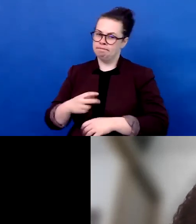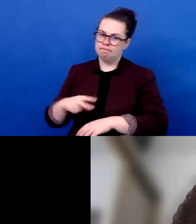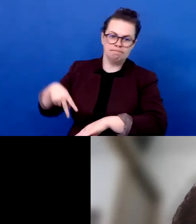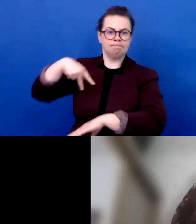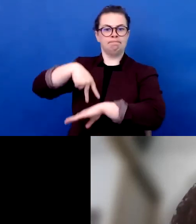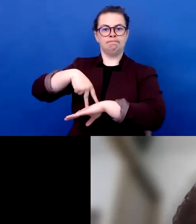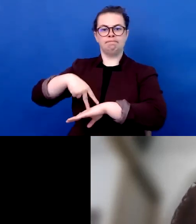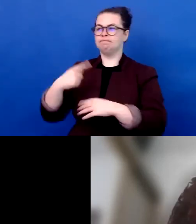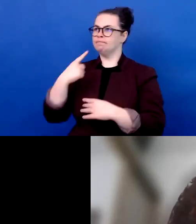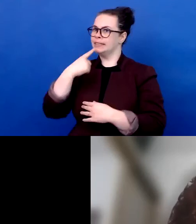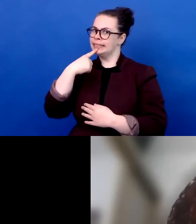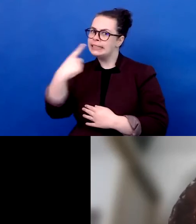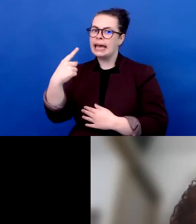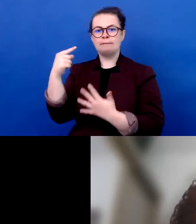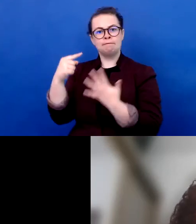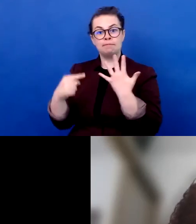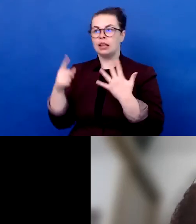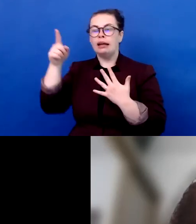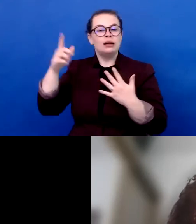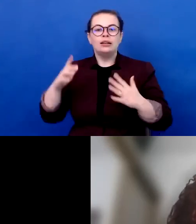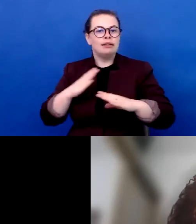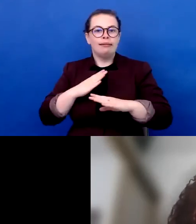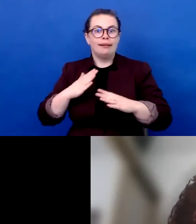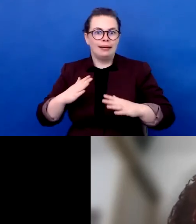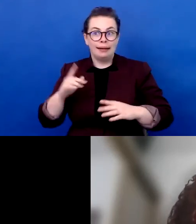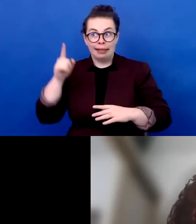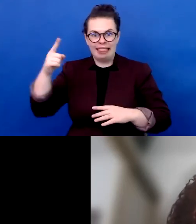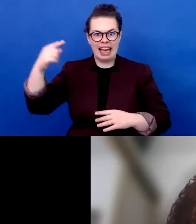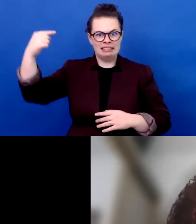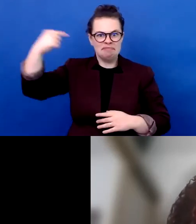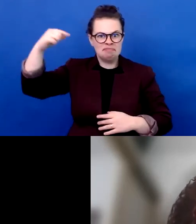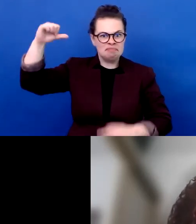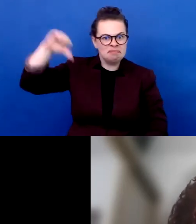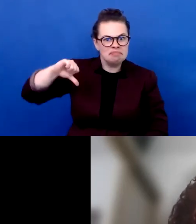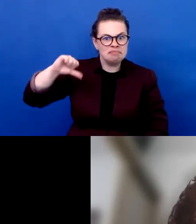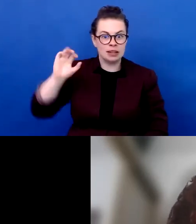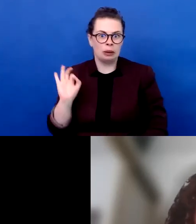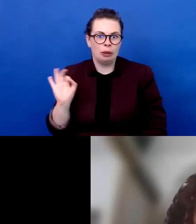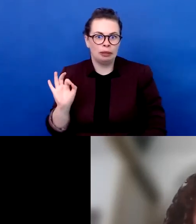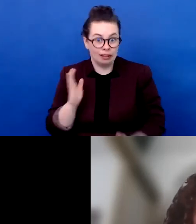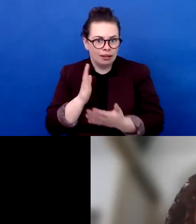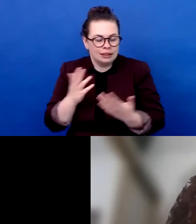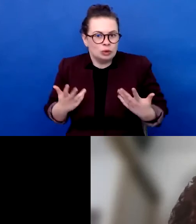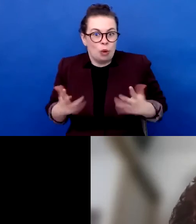yeah any critical or uh comment so i think using the international mechanism can be a